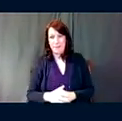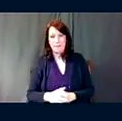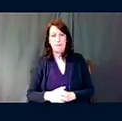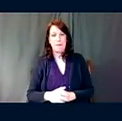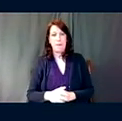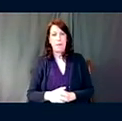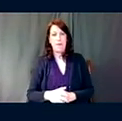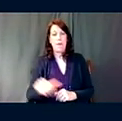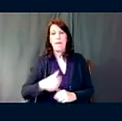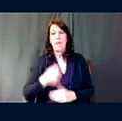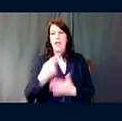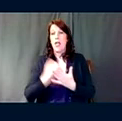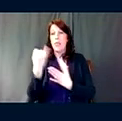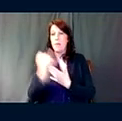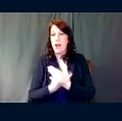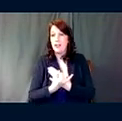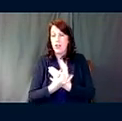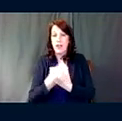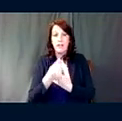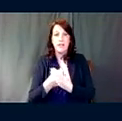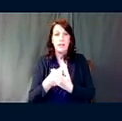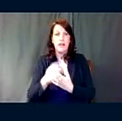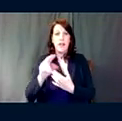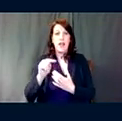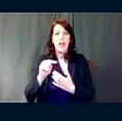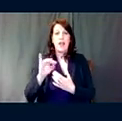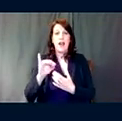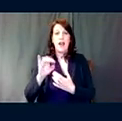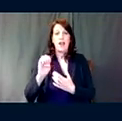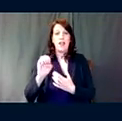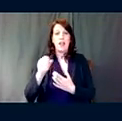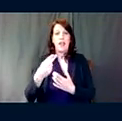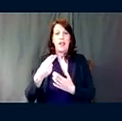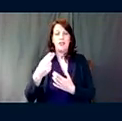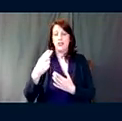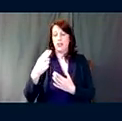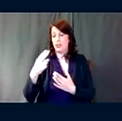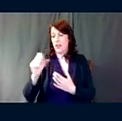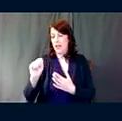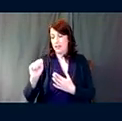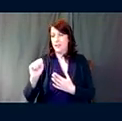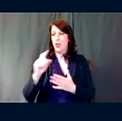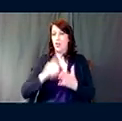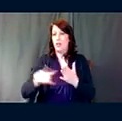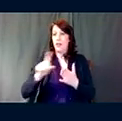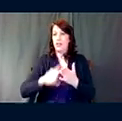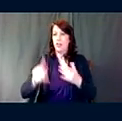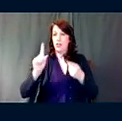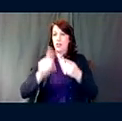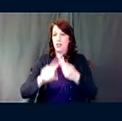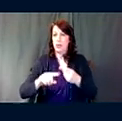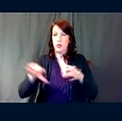NEXT SLIDE PLEASE. IN ANOTHER PROJECT, THIS IS OUR